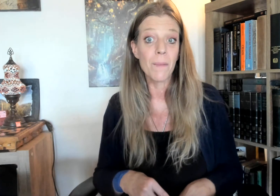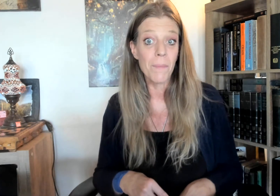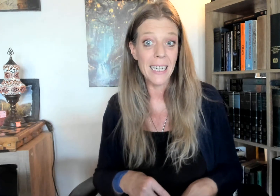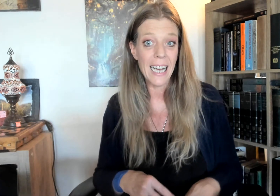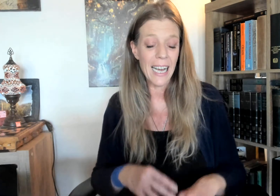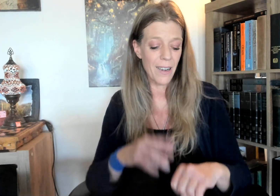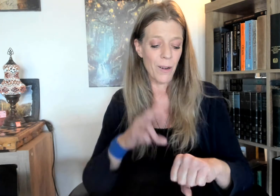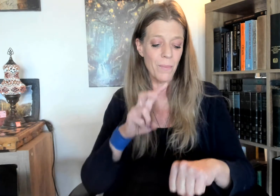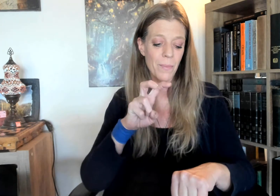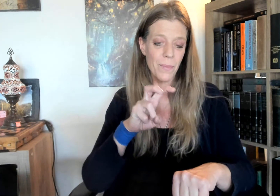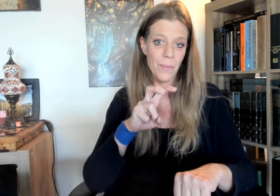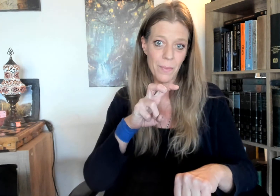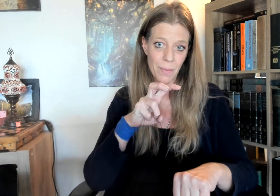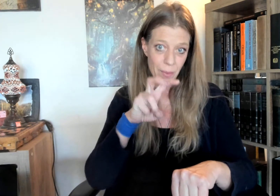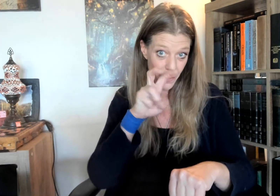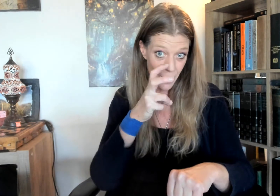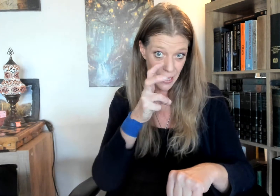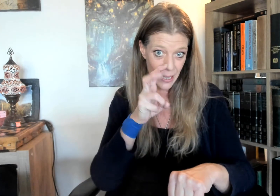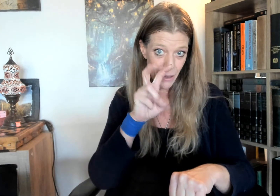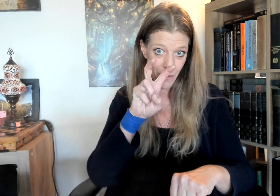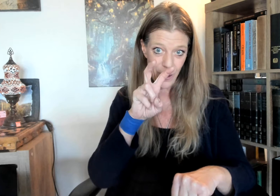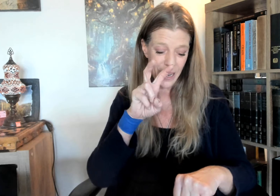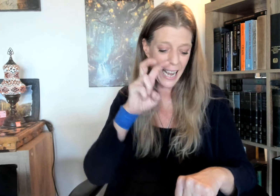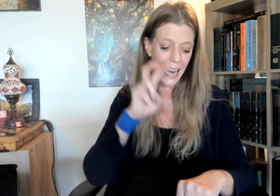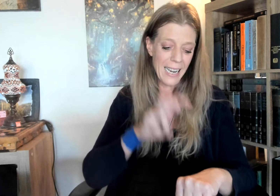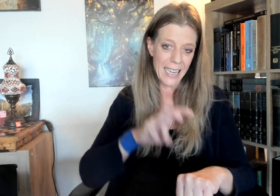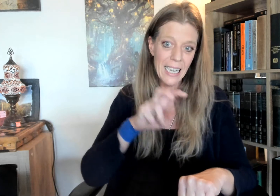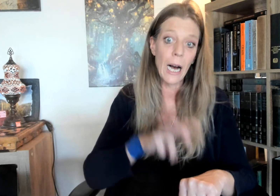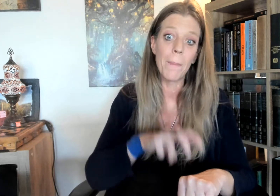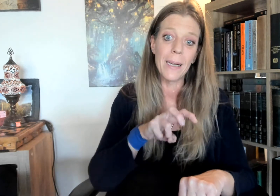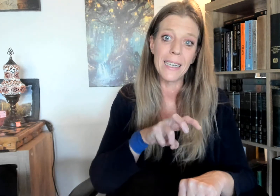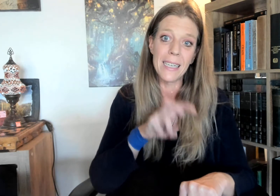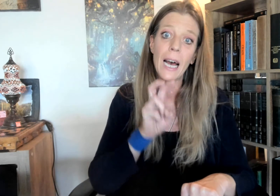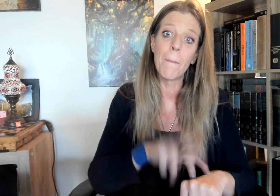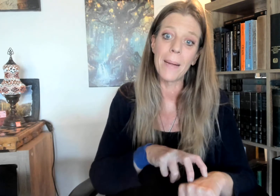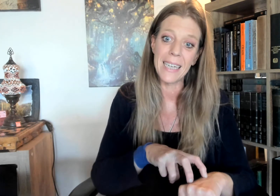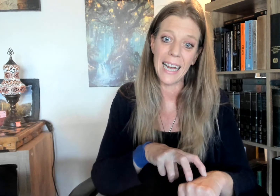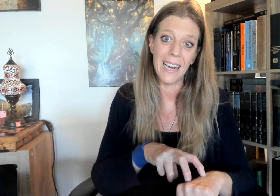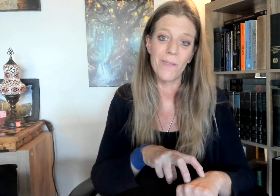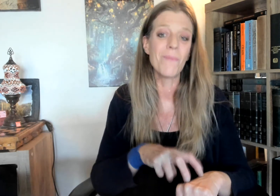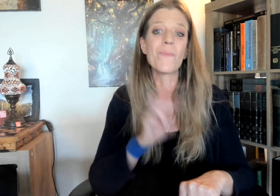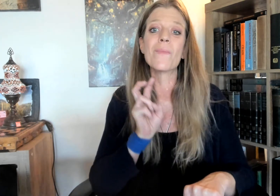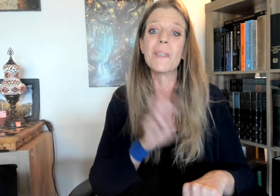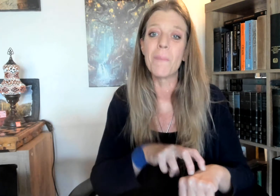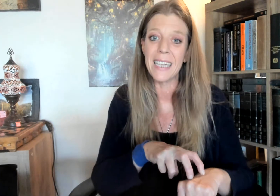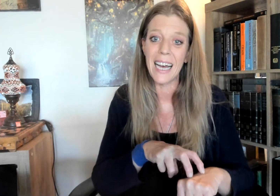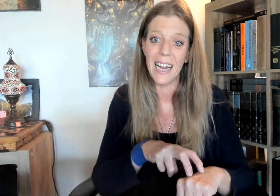POTATO. You're in a Fork Hand. POTATO. POTATO.